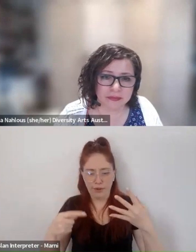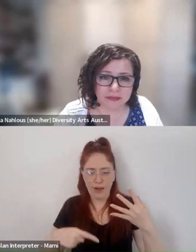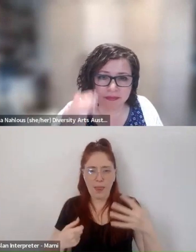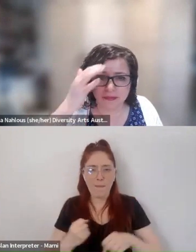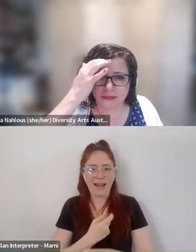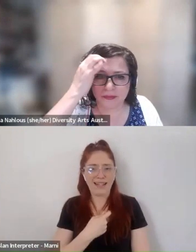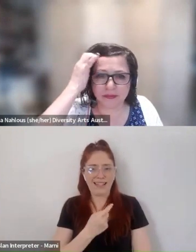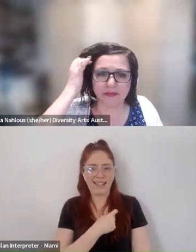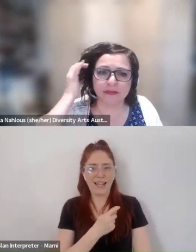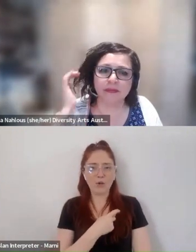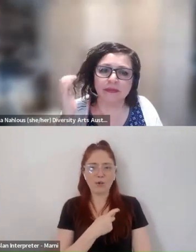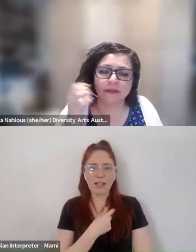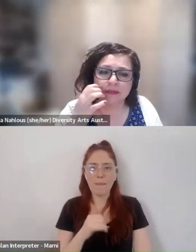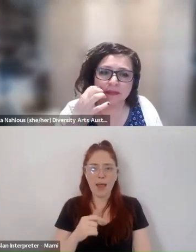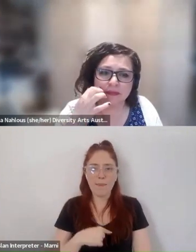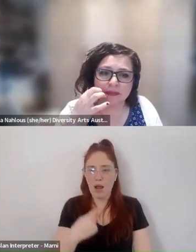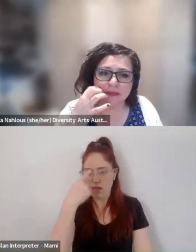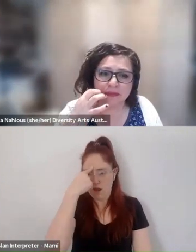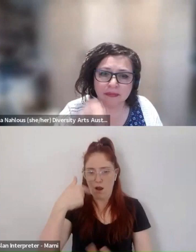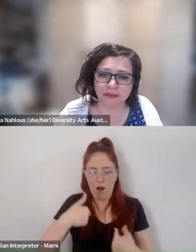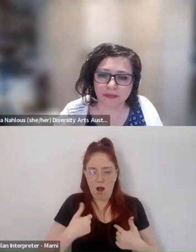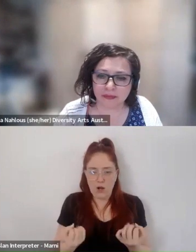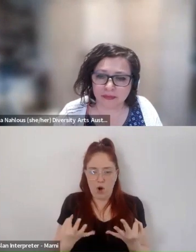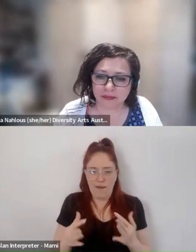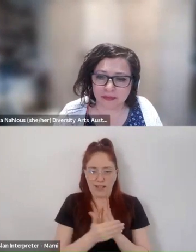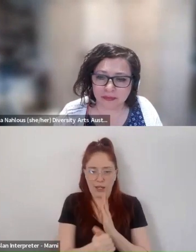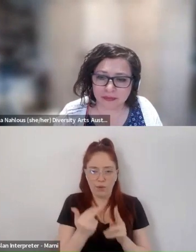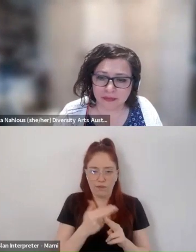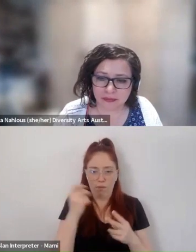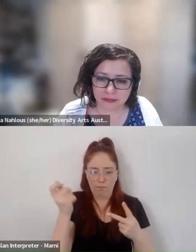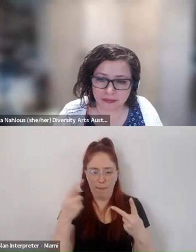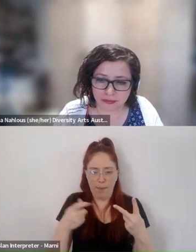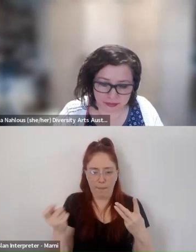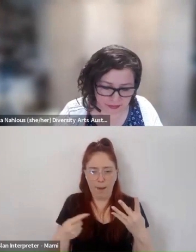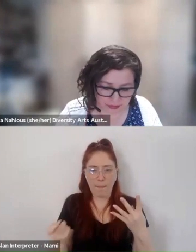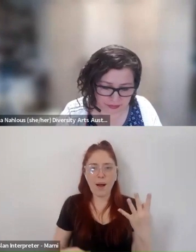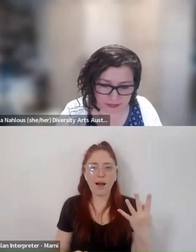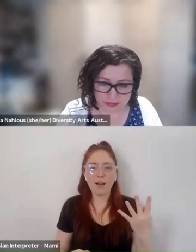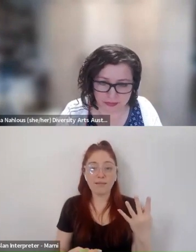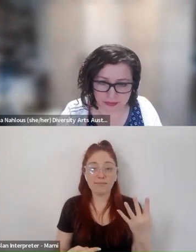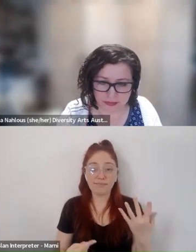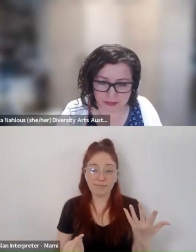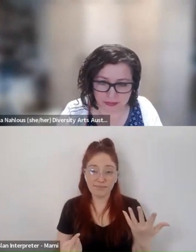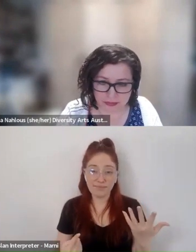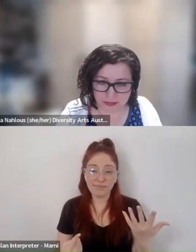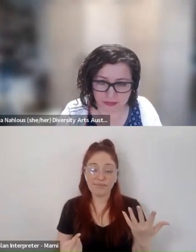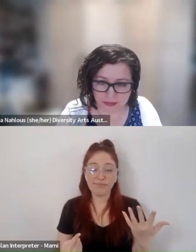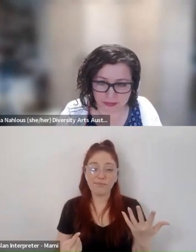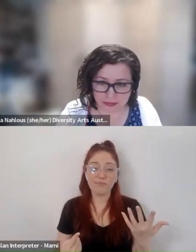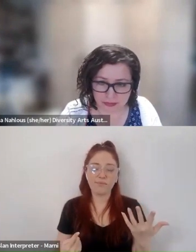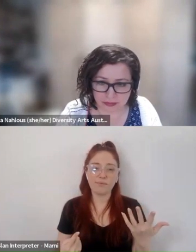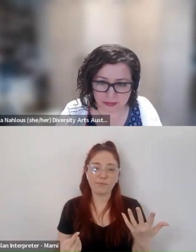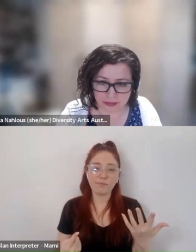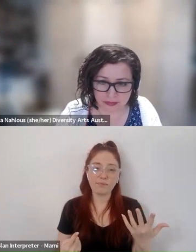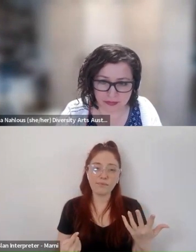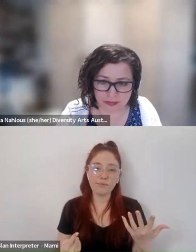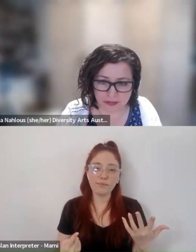skill set that all First Nations people just because you were talking about Caroline, but I'll describe you you're you're a